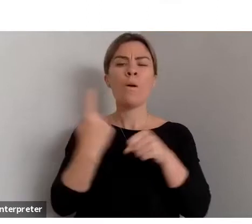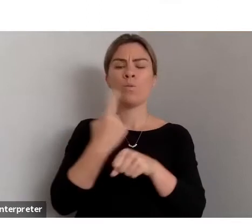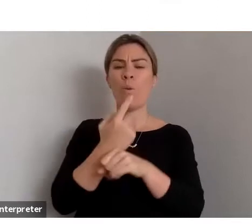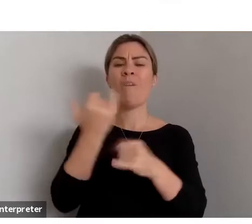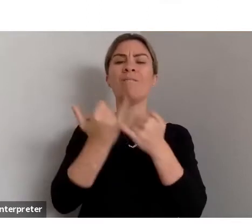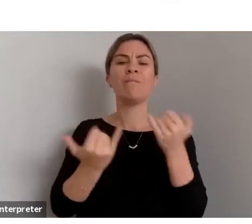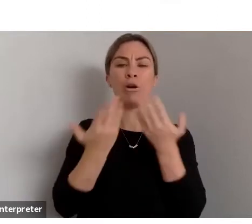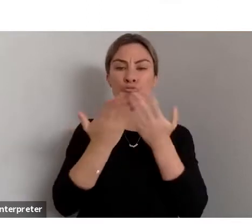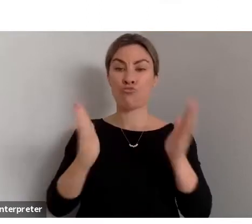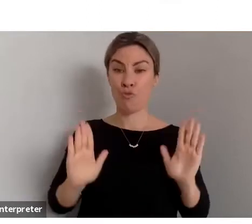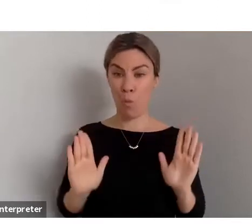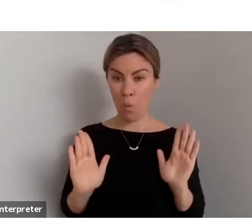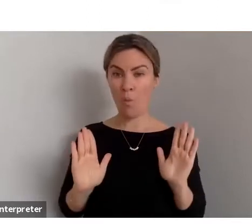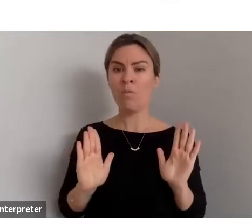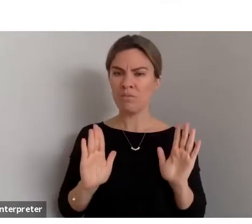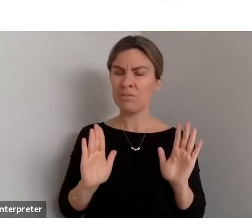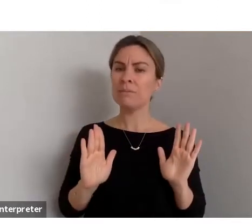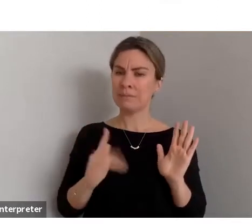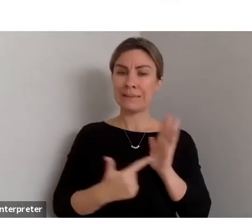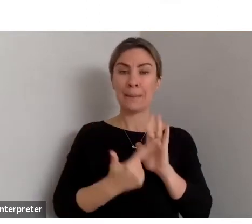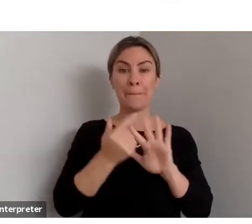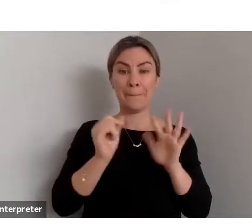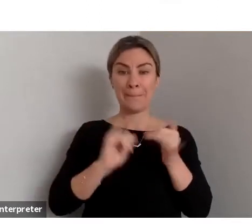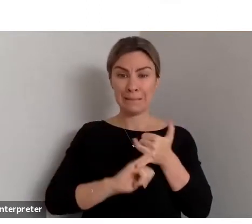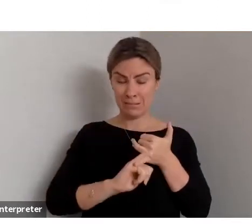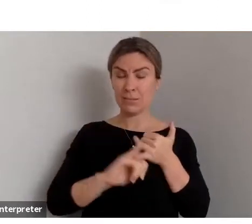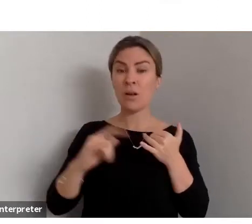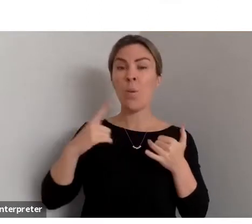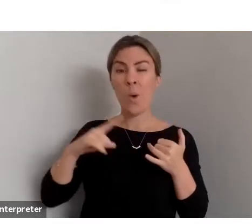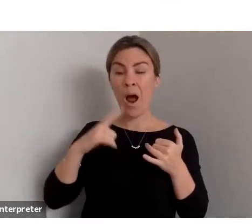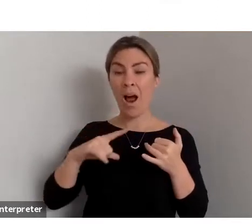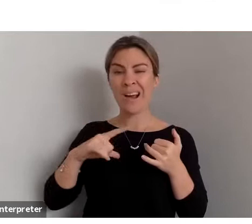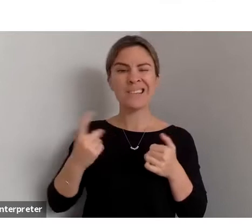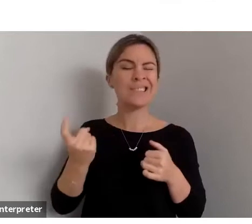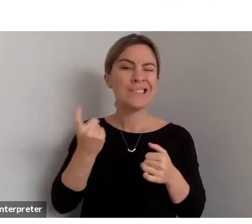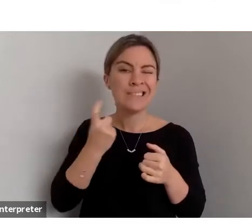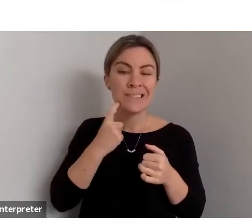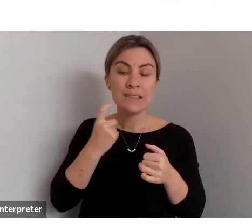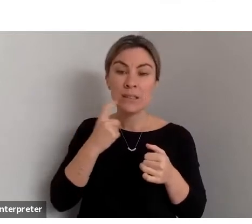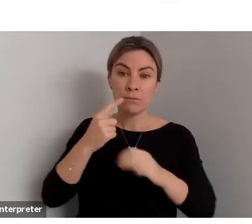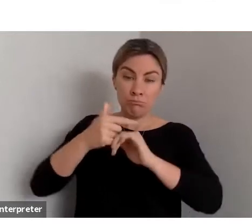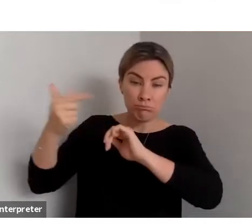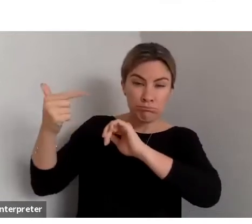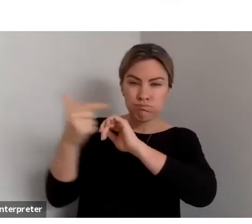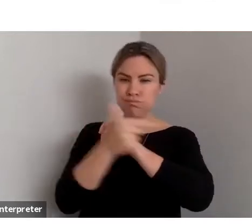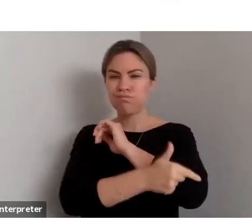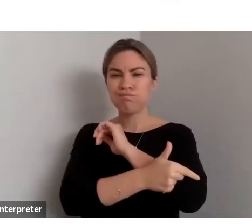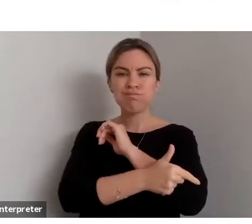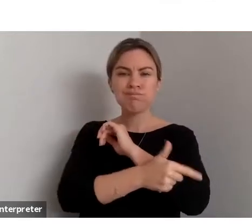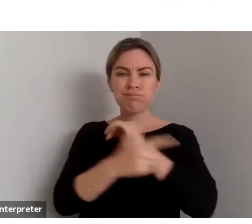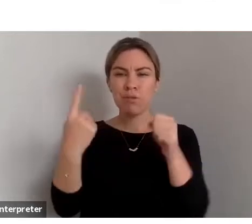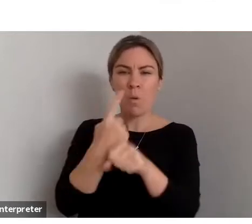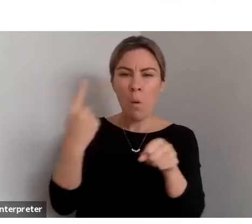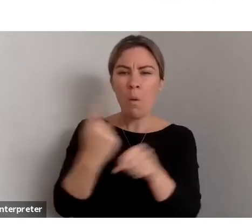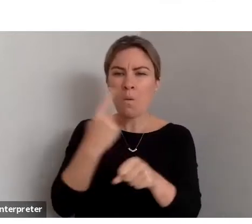It is easy to do deep dives and talk about and deep